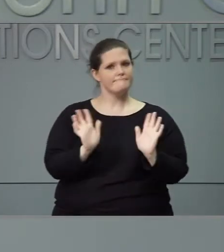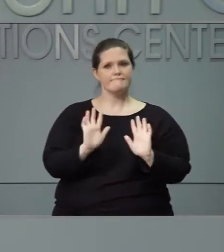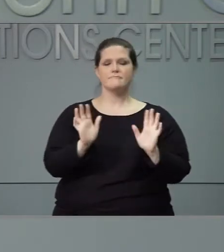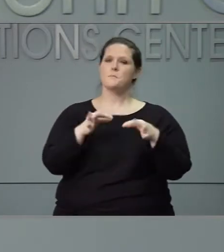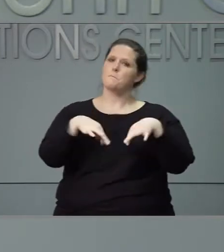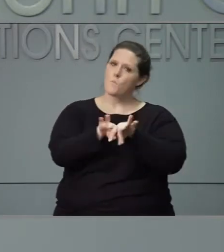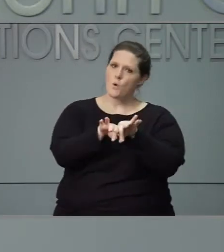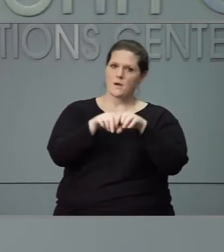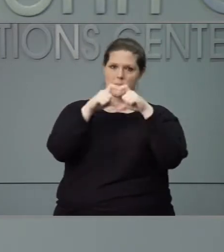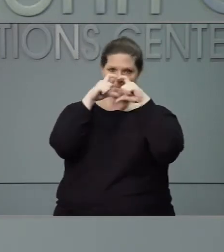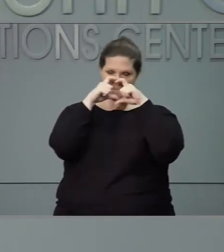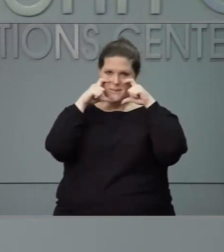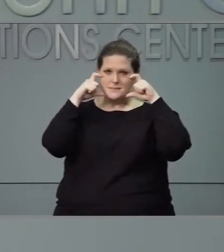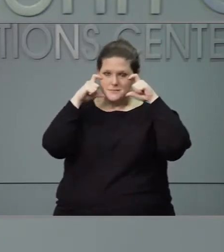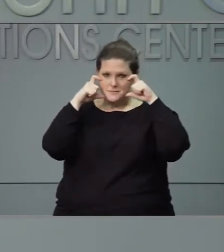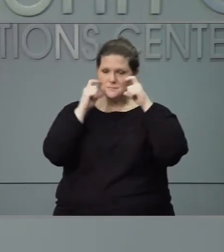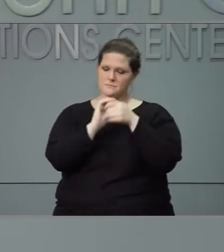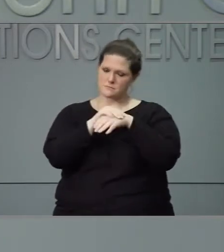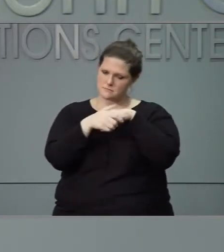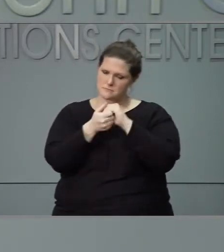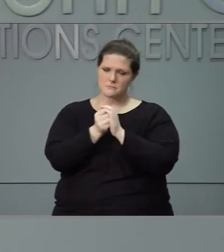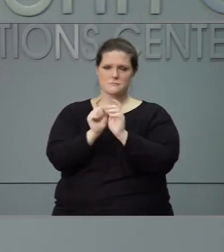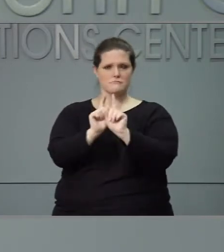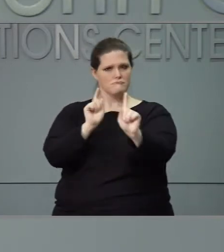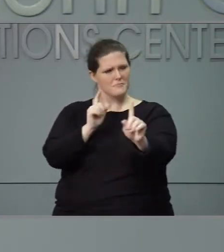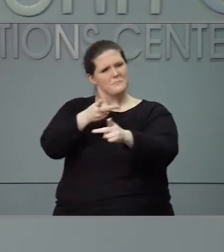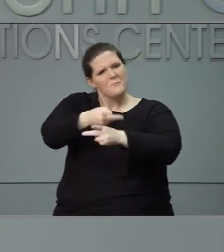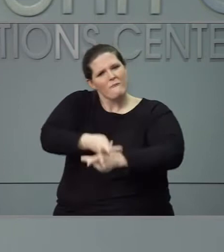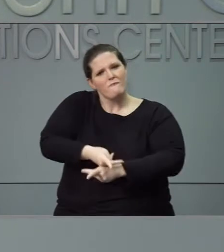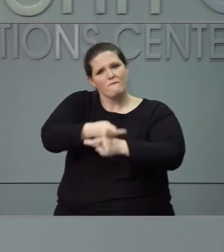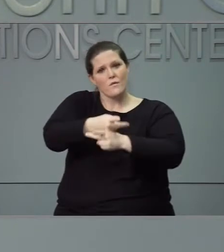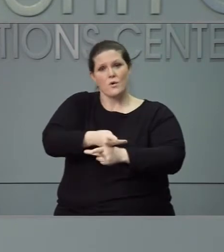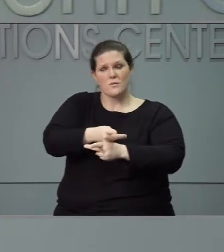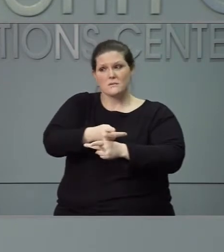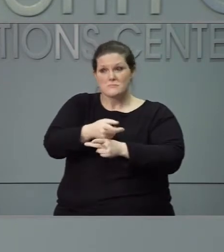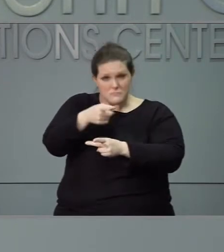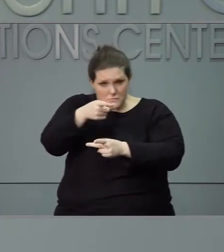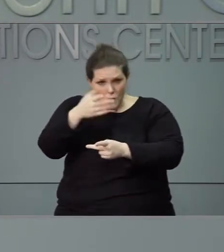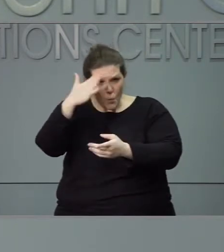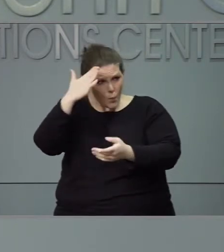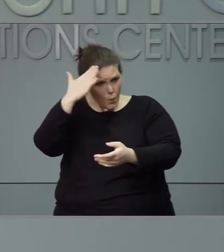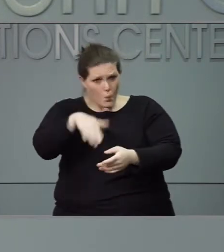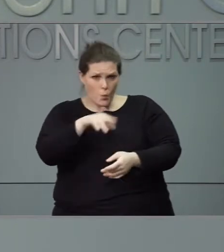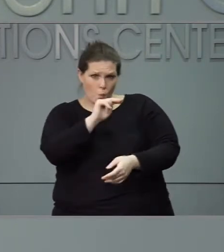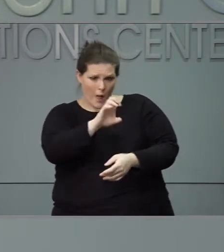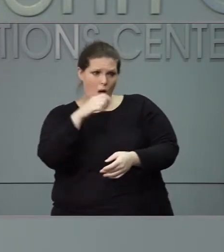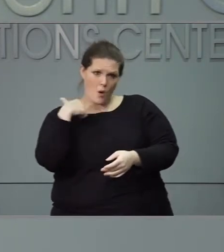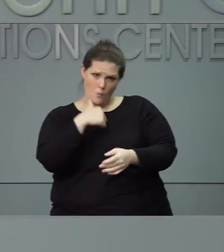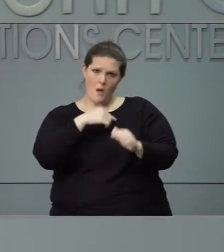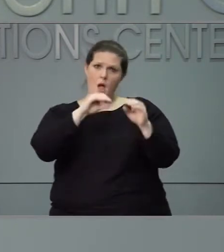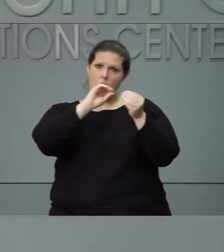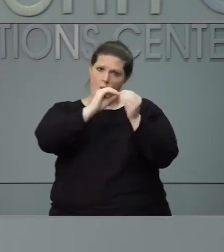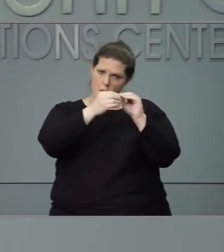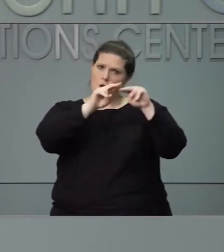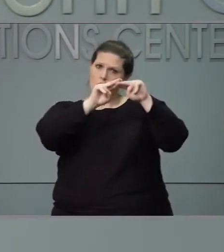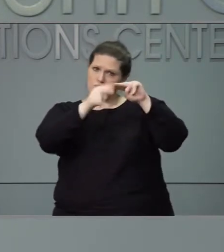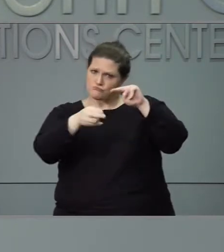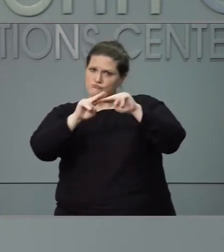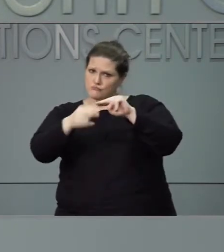PERSONAS IRRESPONSABLES QUE DIGAN QUE NO HAY QUE PREOCUPARSE PREOCUPARSE.